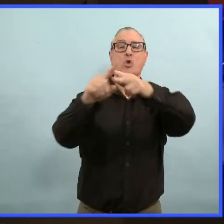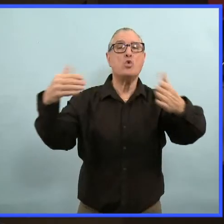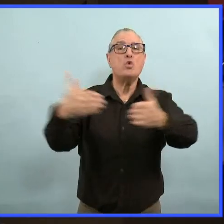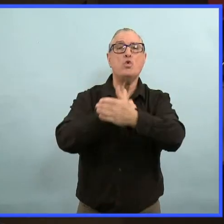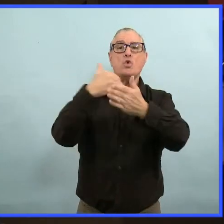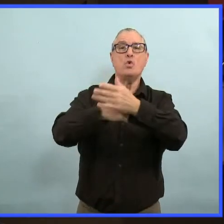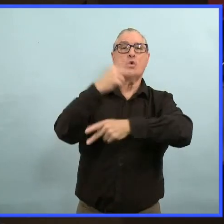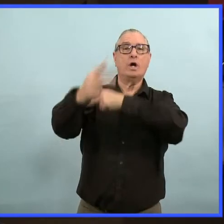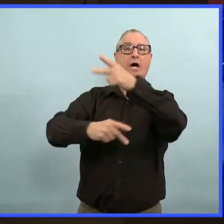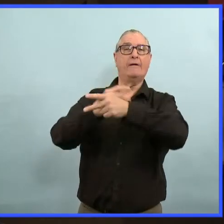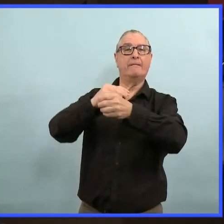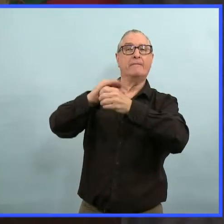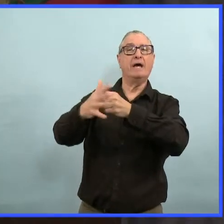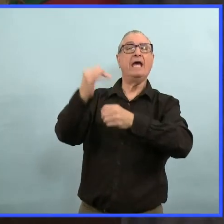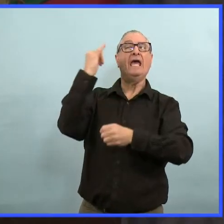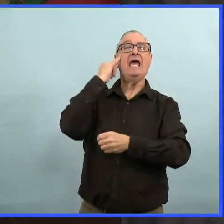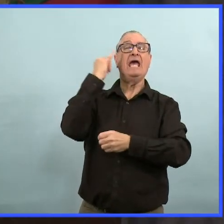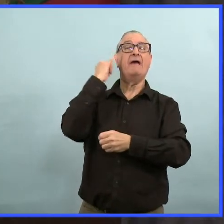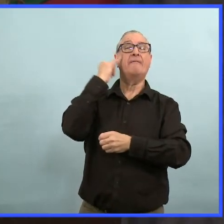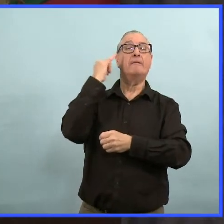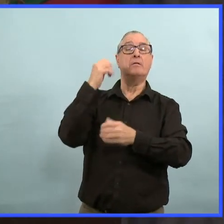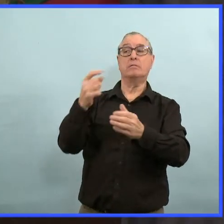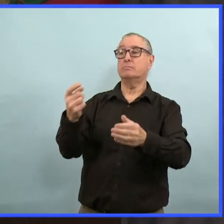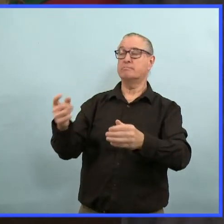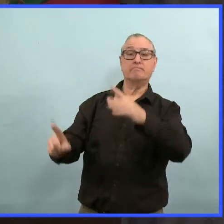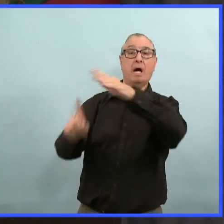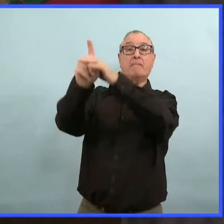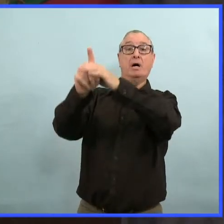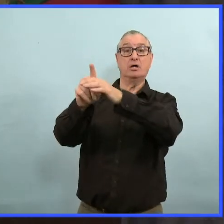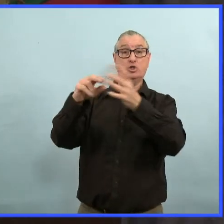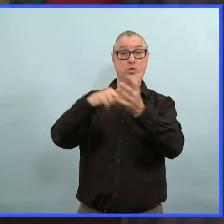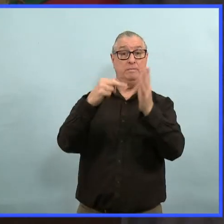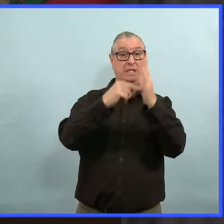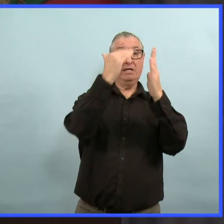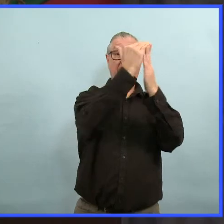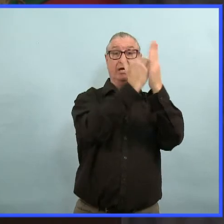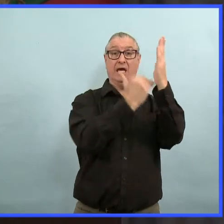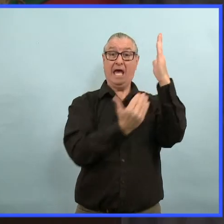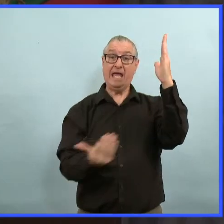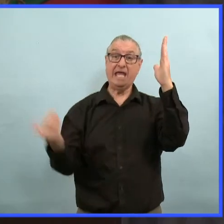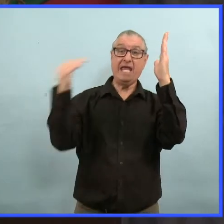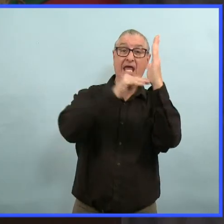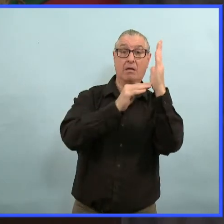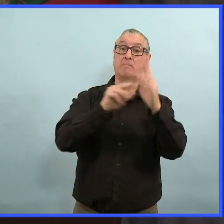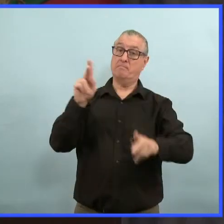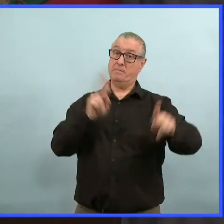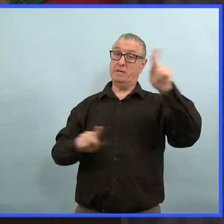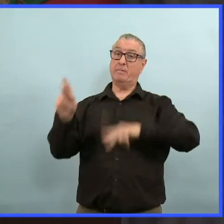how do you handle that so uh as dr russon mentioned we continue to look at the evidence and